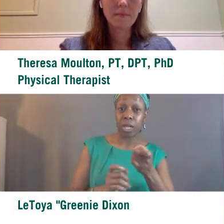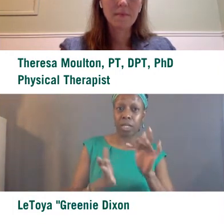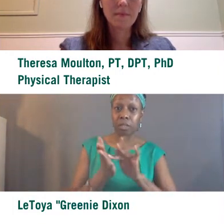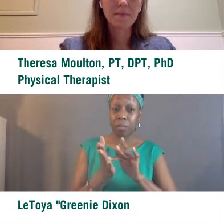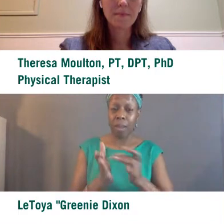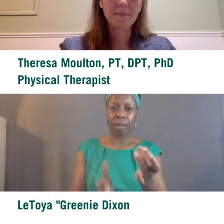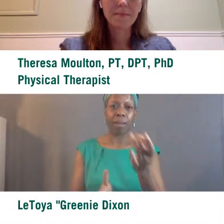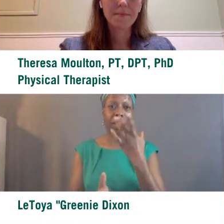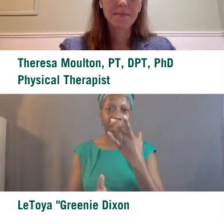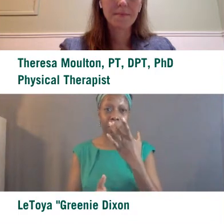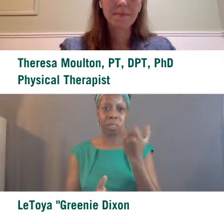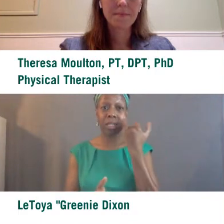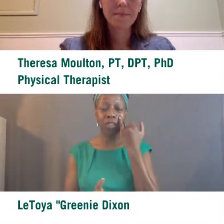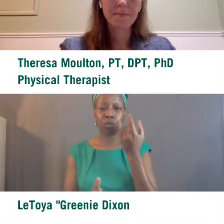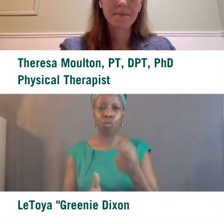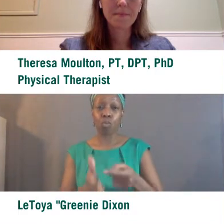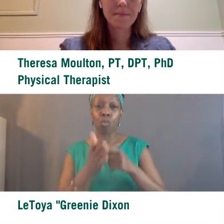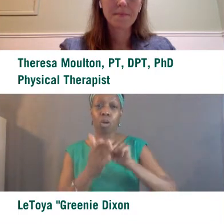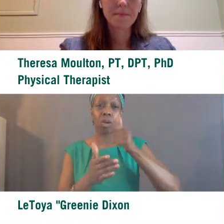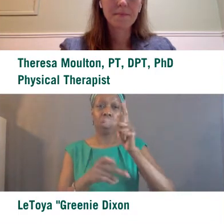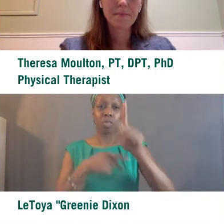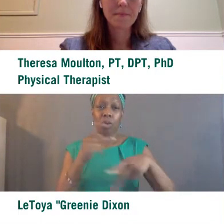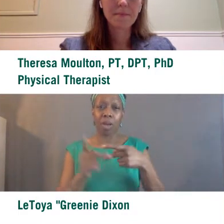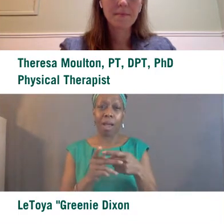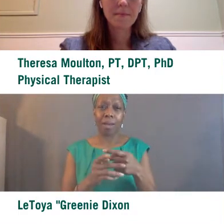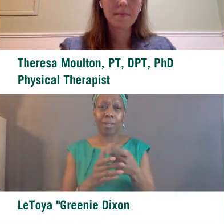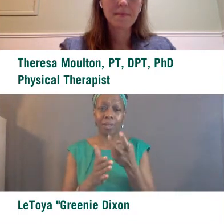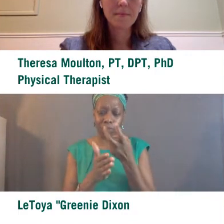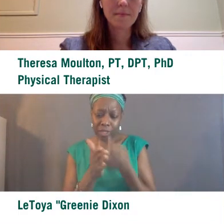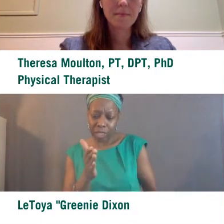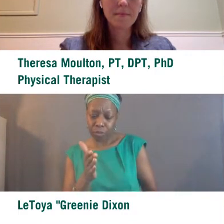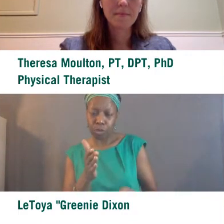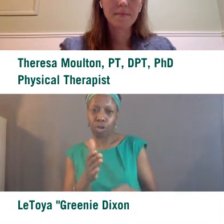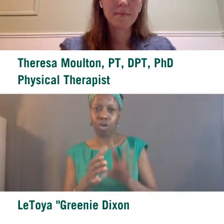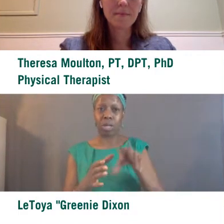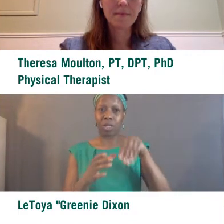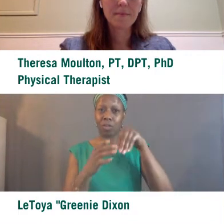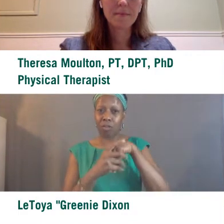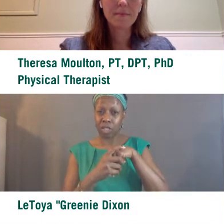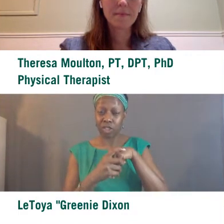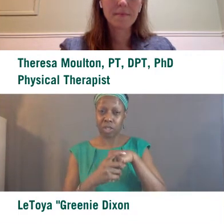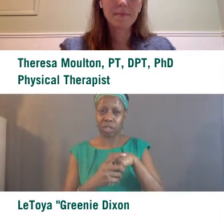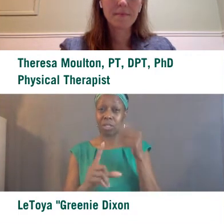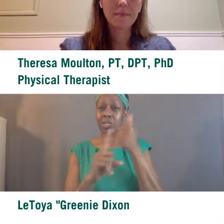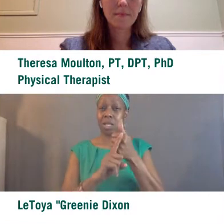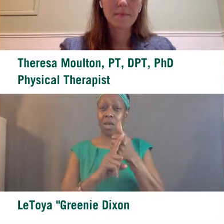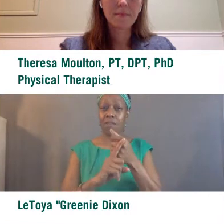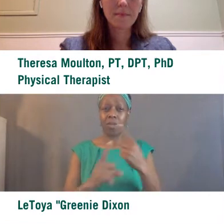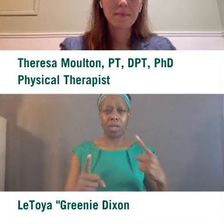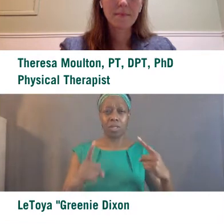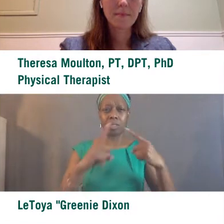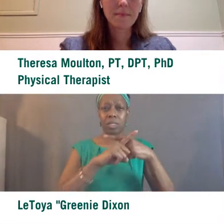So it's a very difficult question, but I think that we want to see maintenance